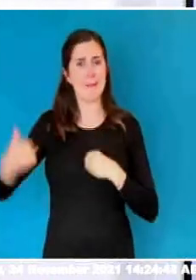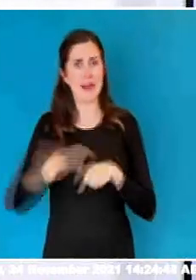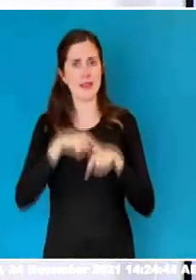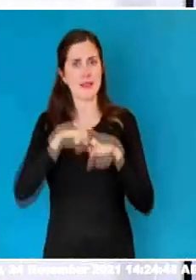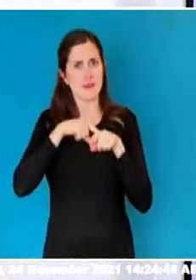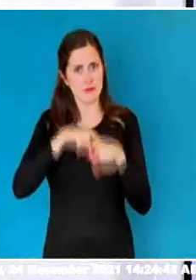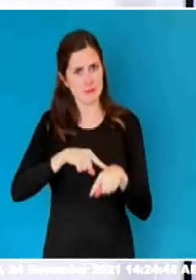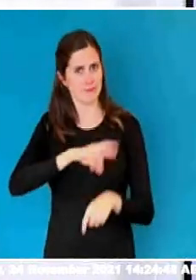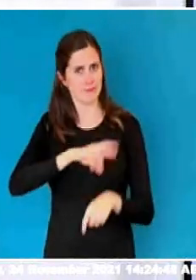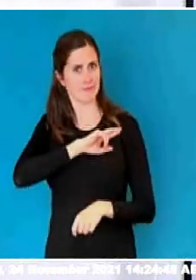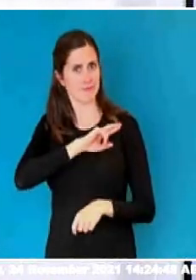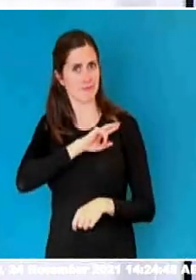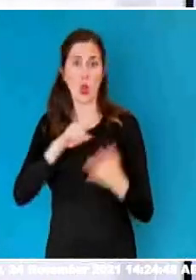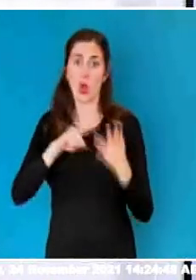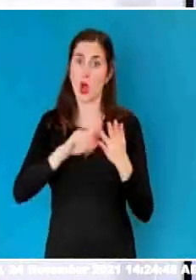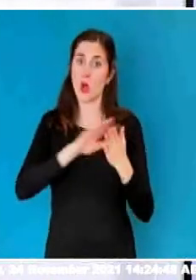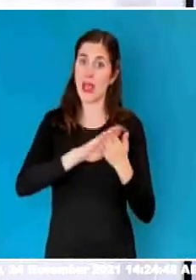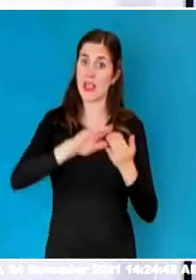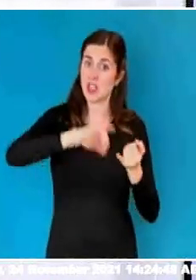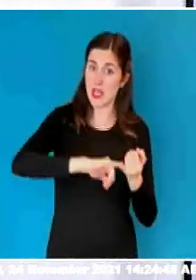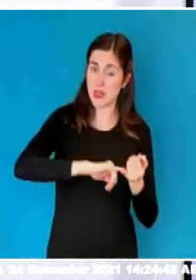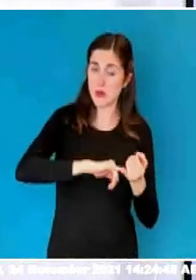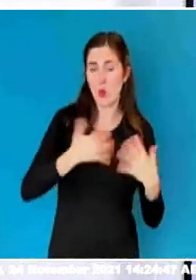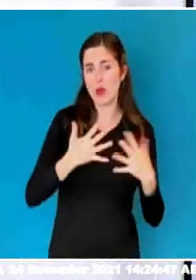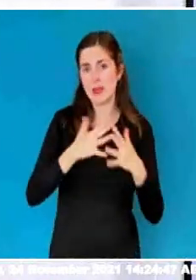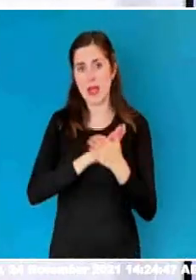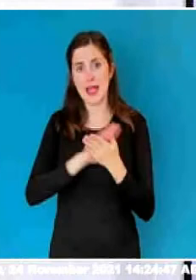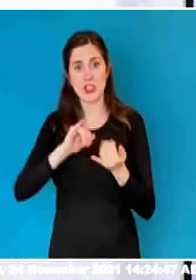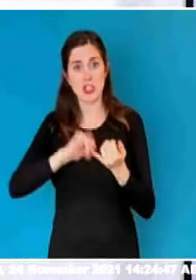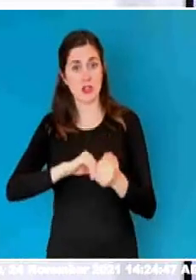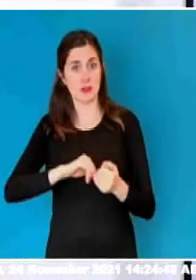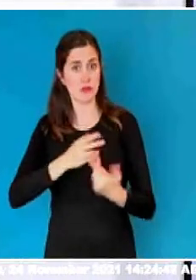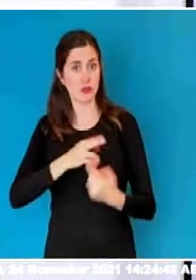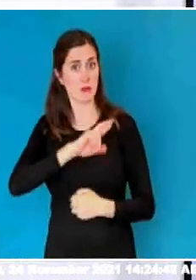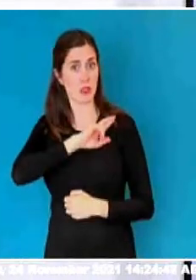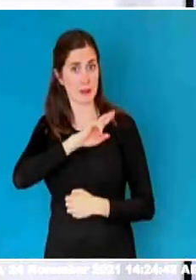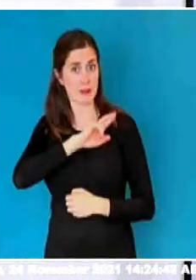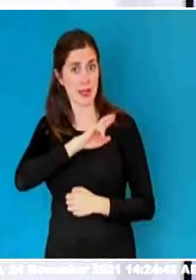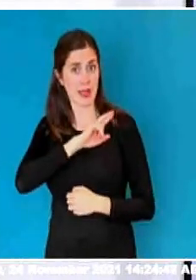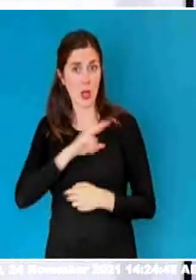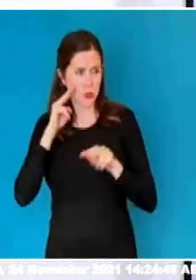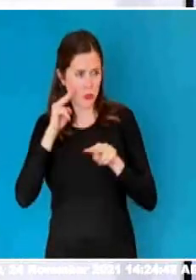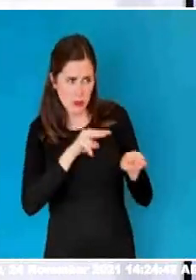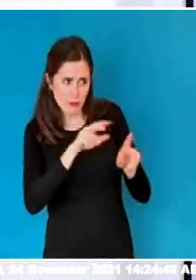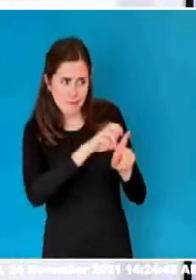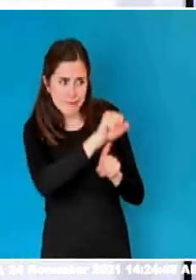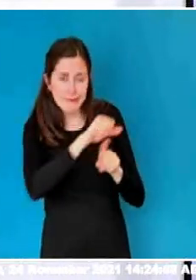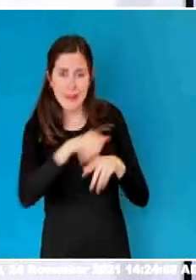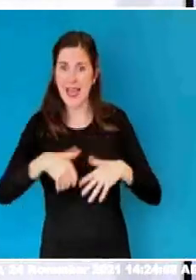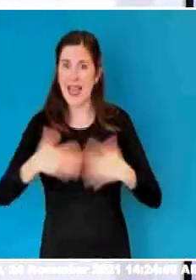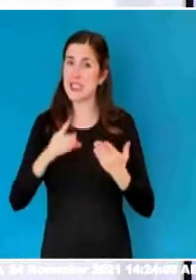duties and the prohibition on discrimination in employment in the Disability Discrimination Act.